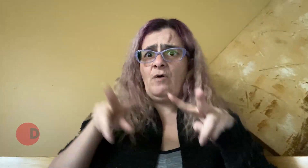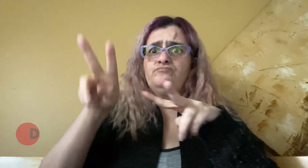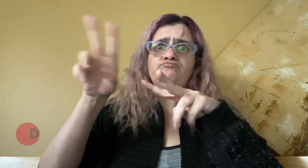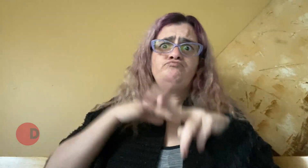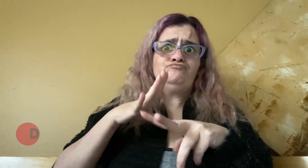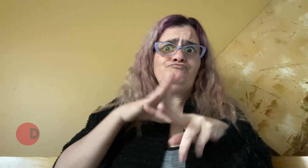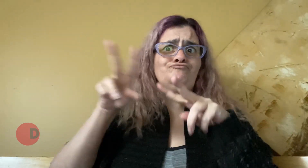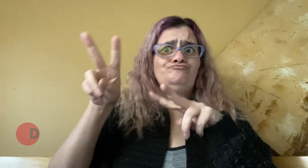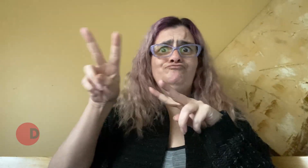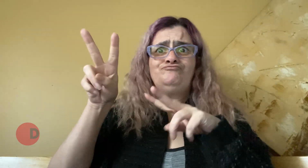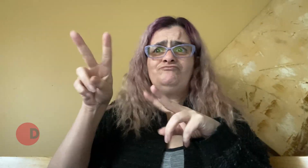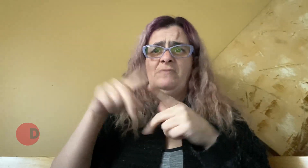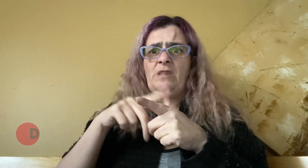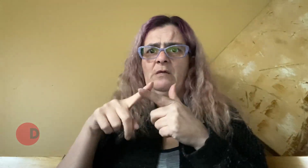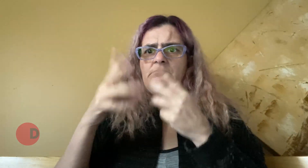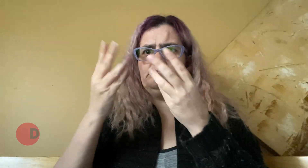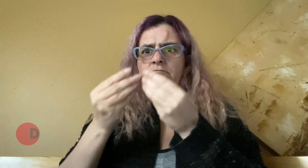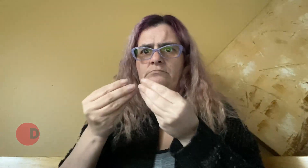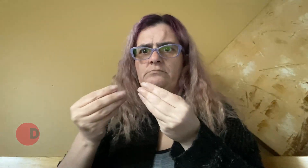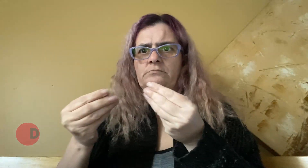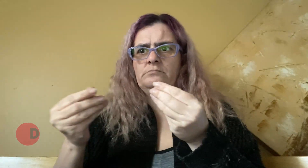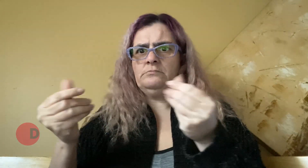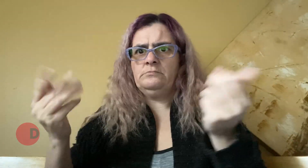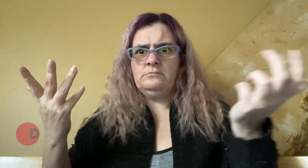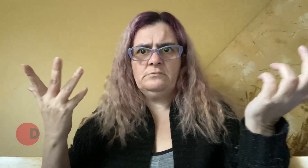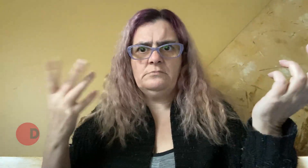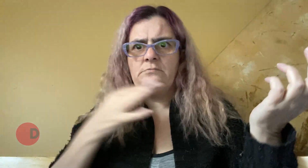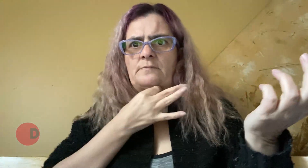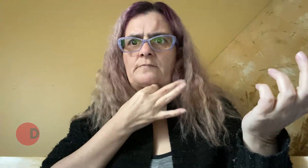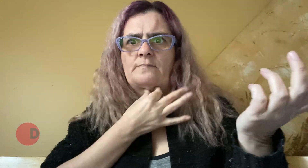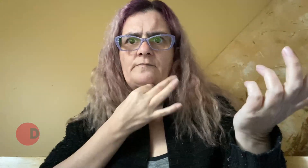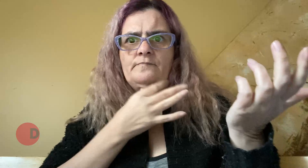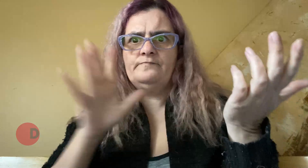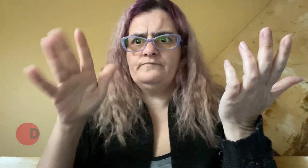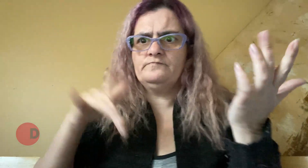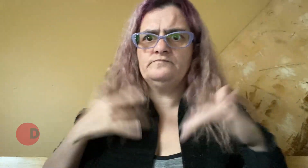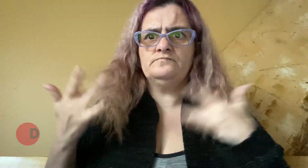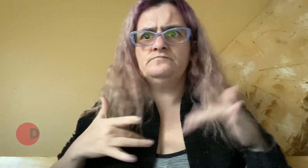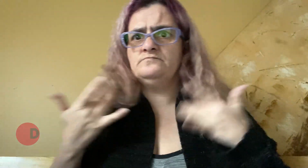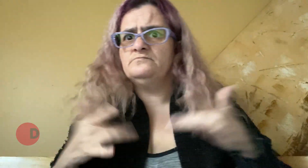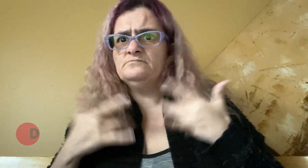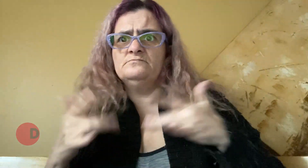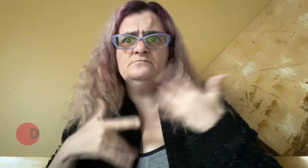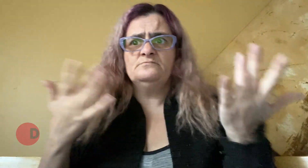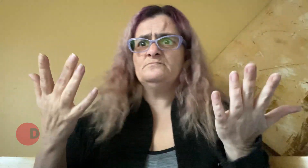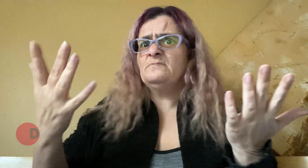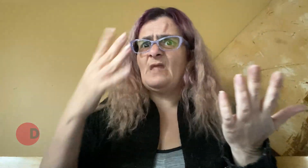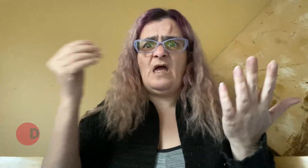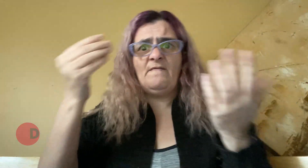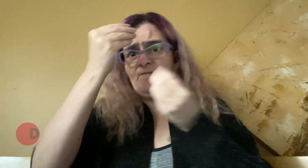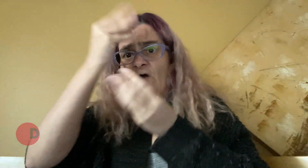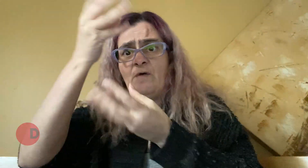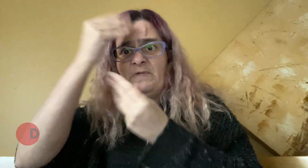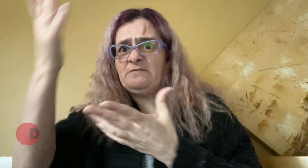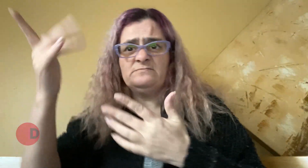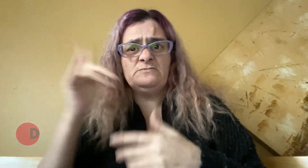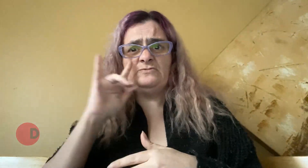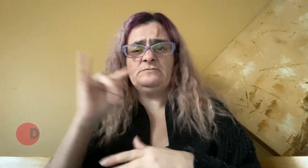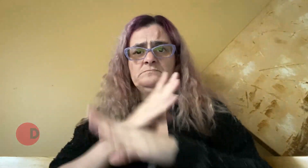receptive but then it faded away. Where is the information? Is it blocked?